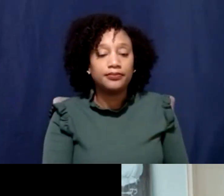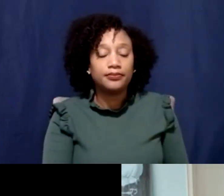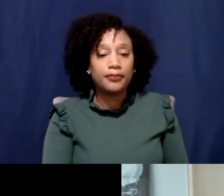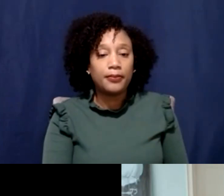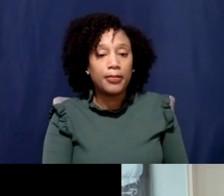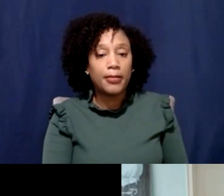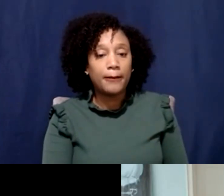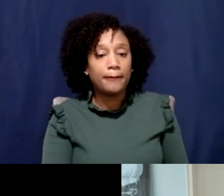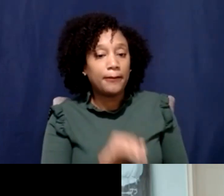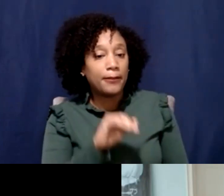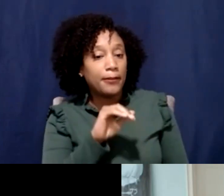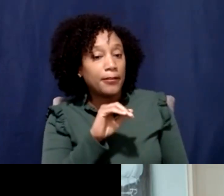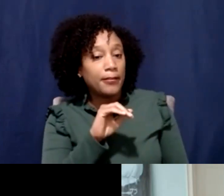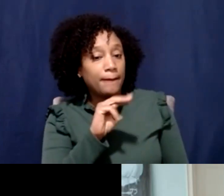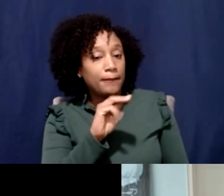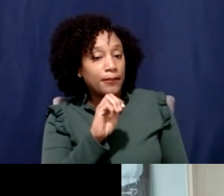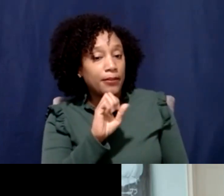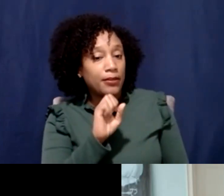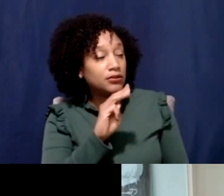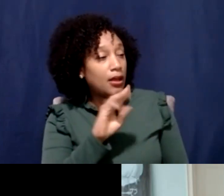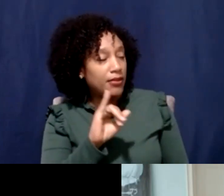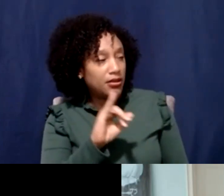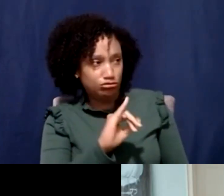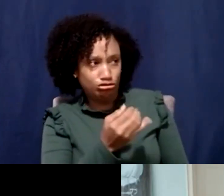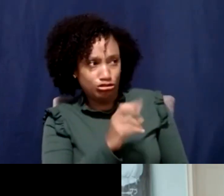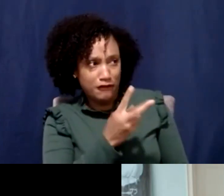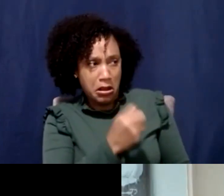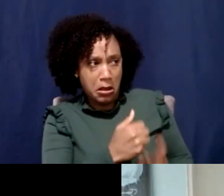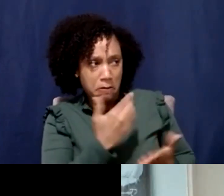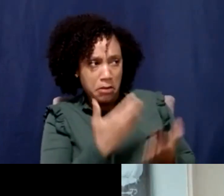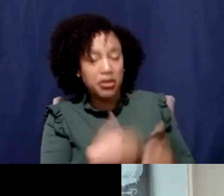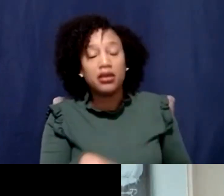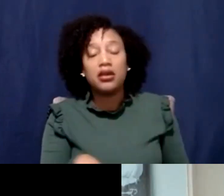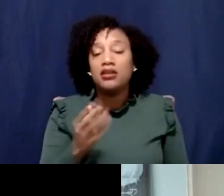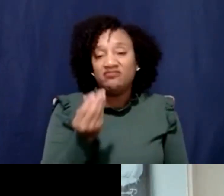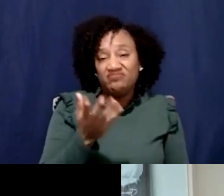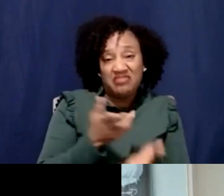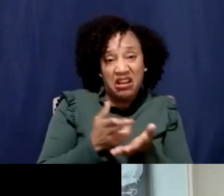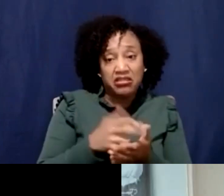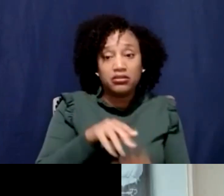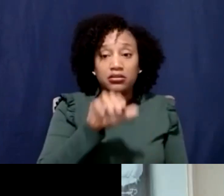for your assistance with this answer. I'm gonna be honest and say I don't know a lot about the Artist Initiative grants